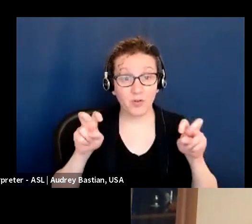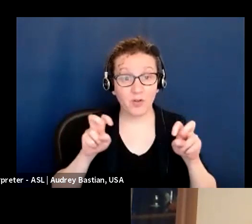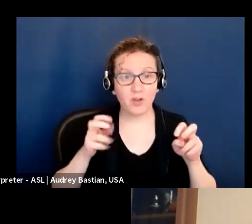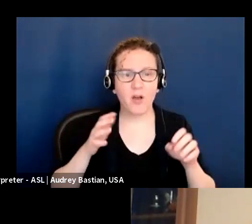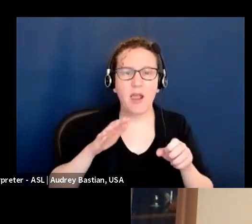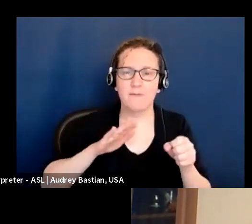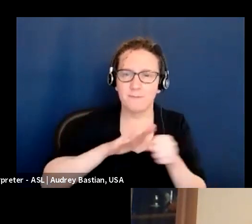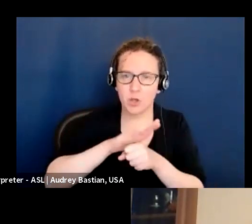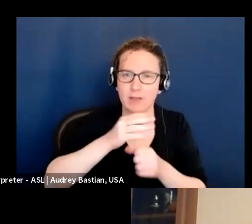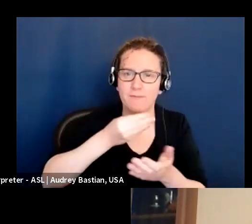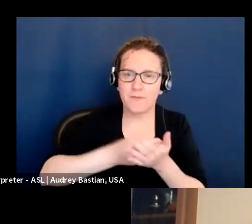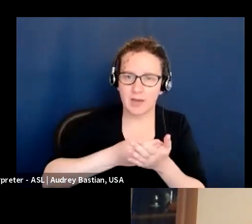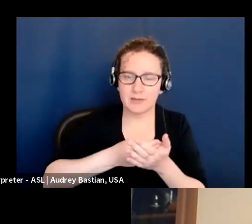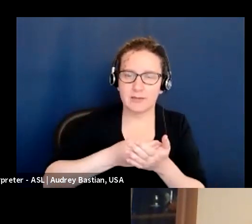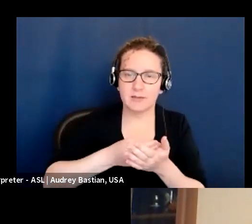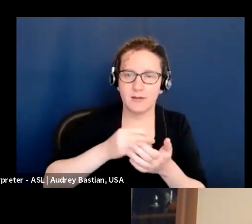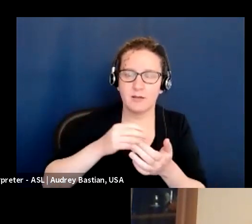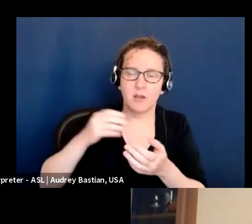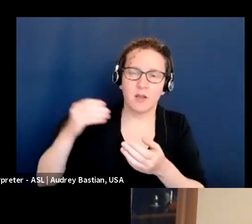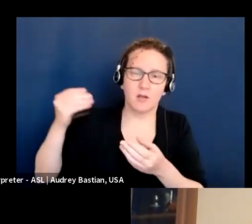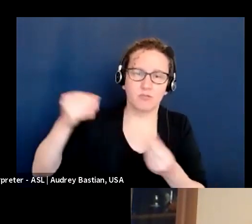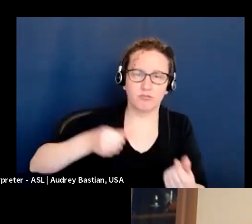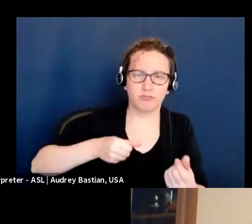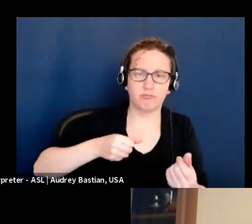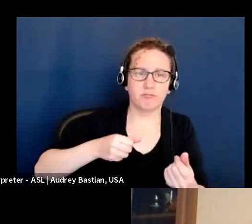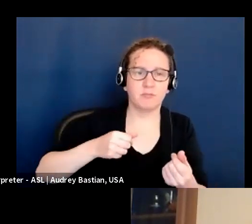and that was kind of how they fund raised. But Samsara, I think you kind of had a take